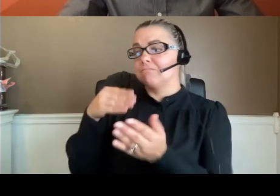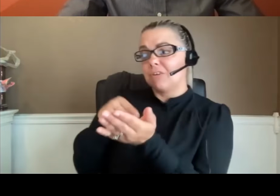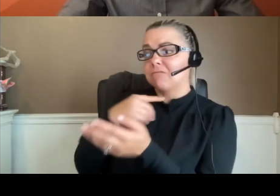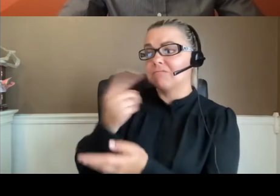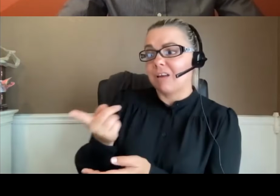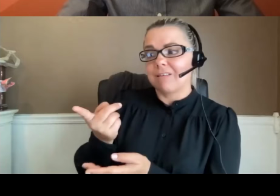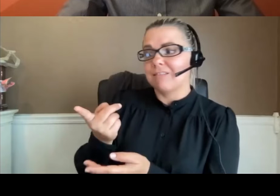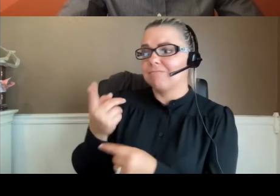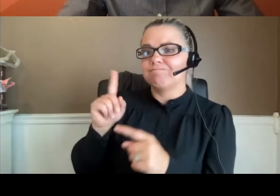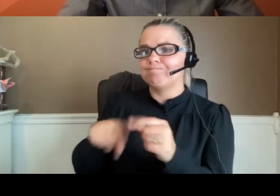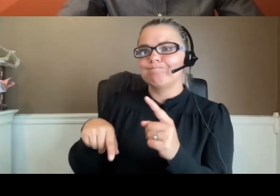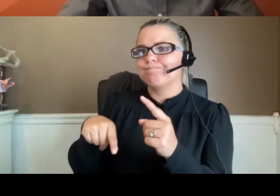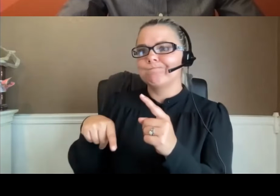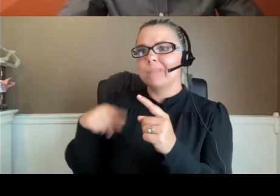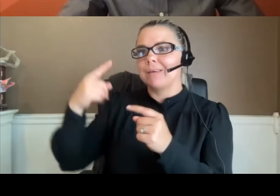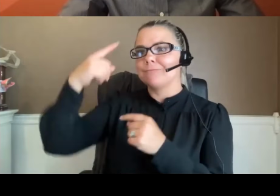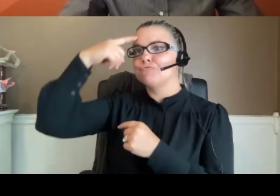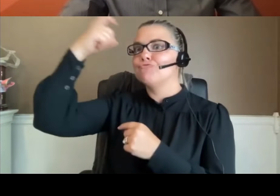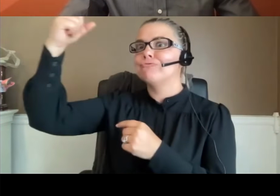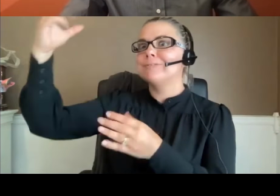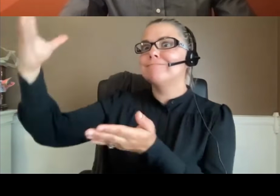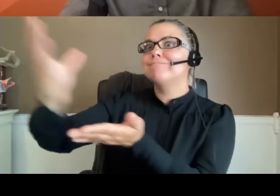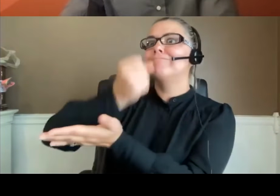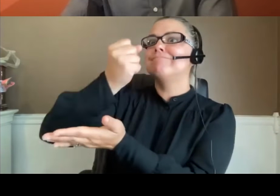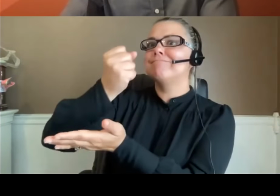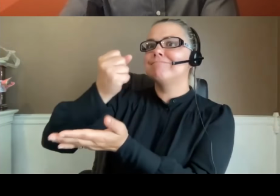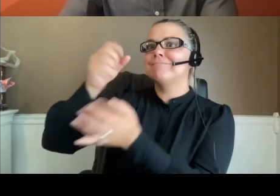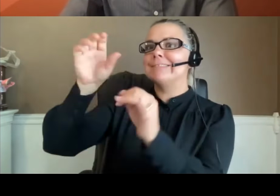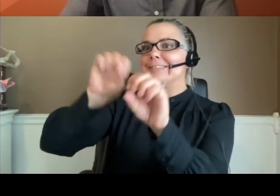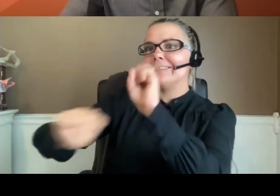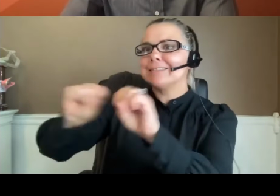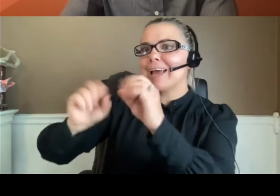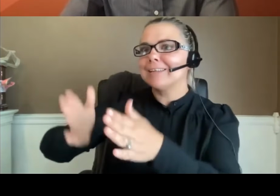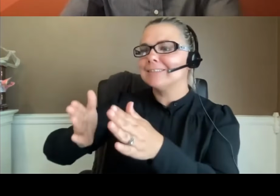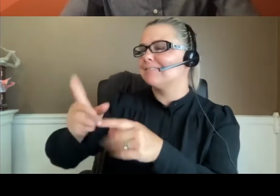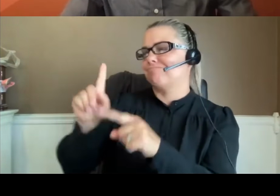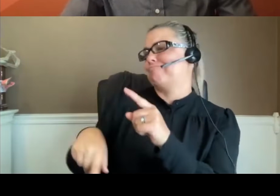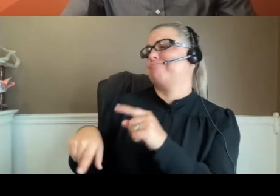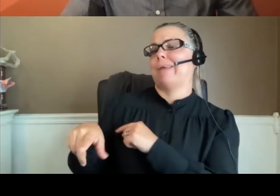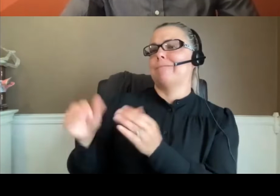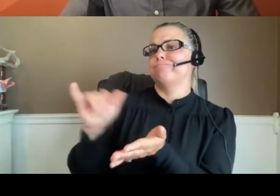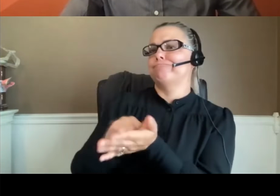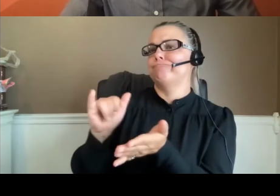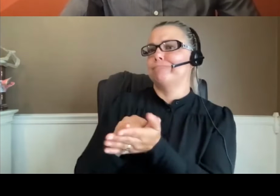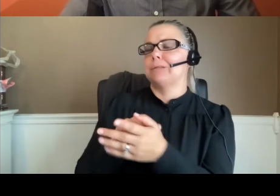her dreams of being a scientist. Her mother was told by one specialist that it wasn't